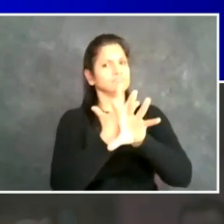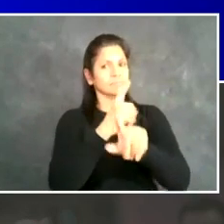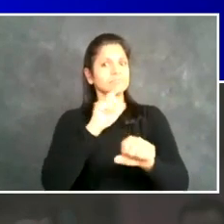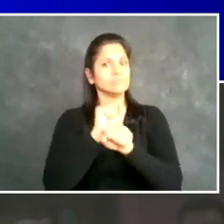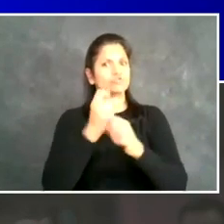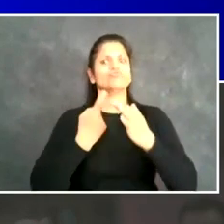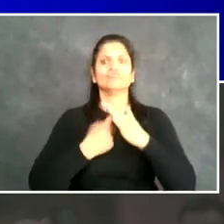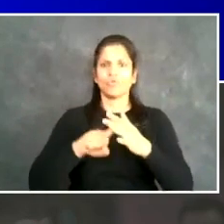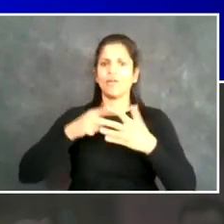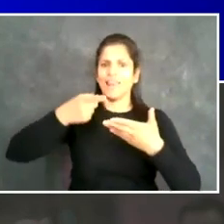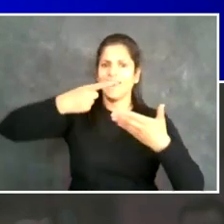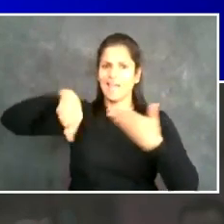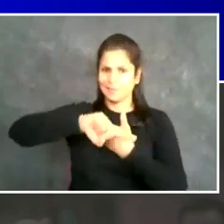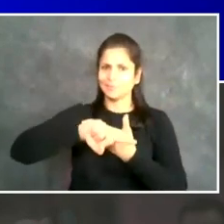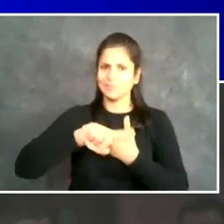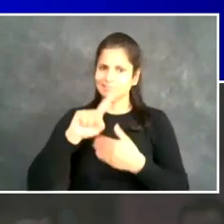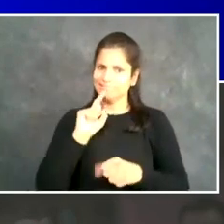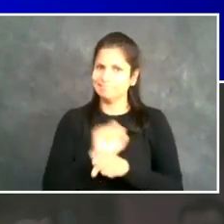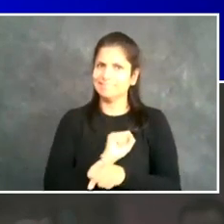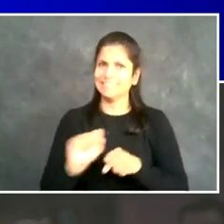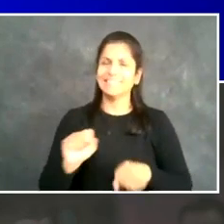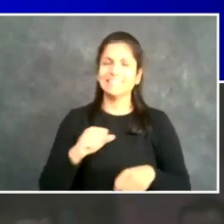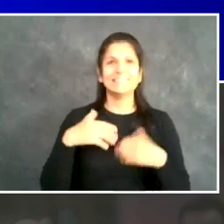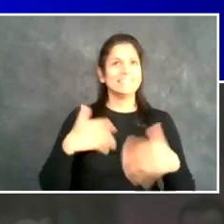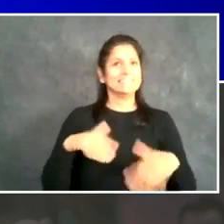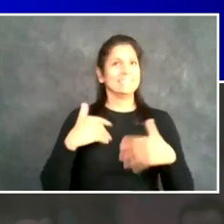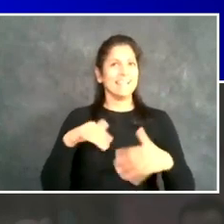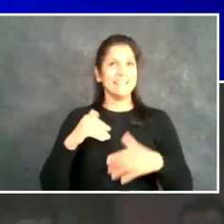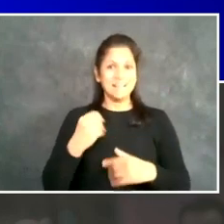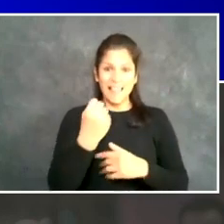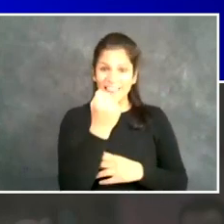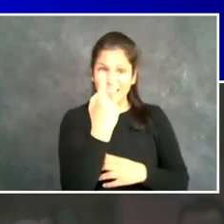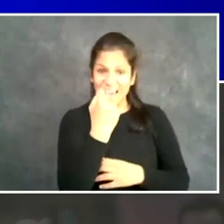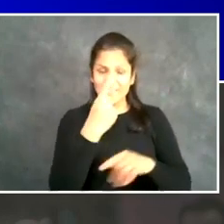EFFORT. WE WANT TO THANK SPEAKER JOHNSON OF THE CITY COUNCIL.